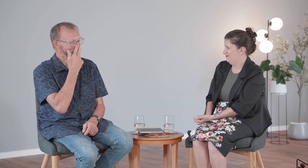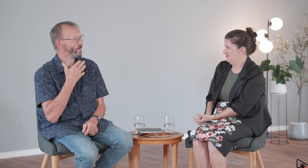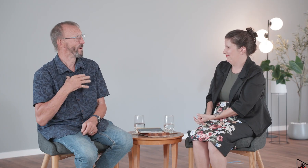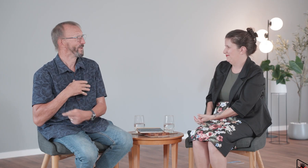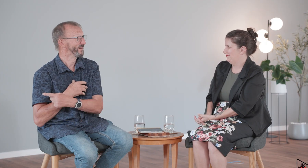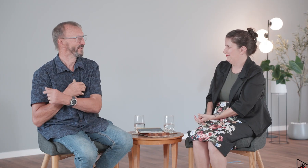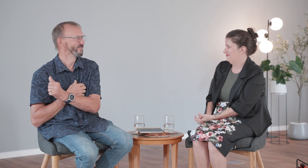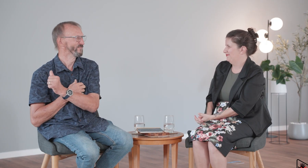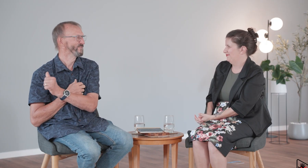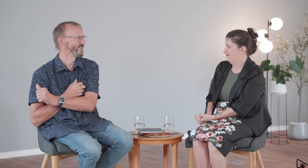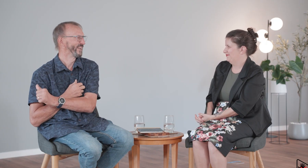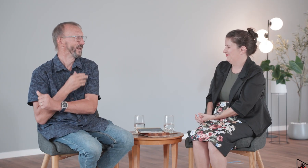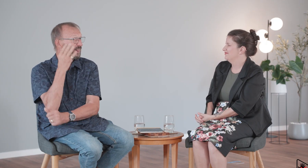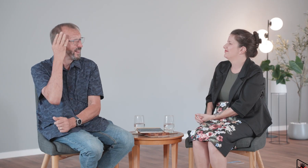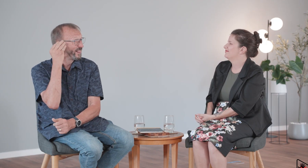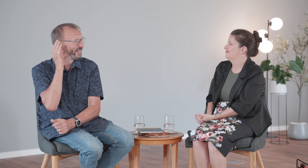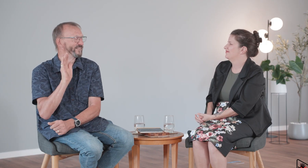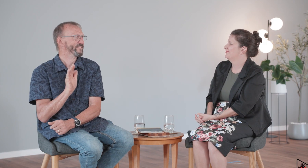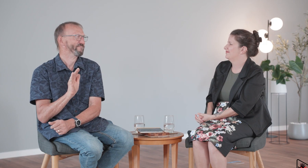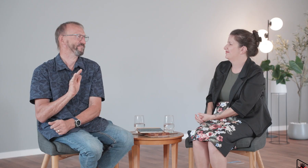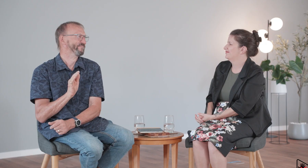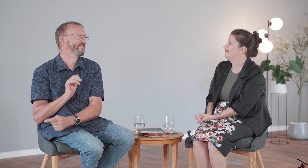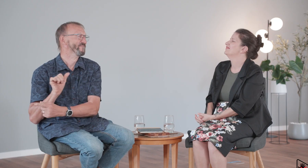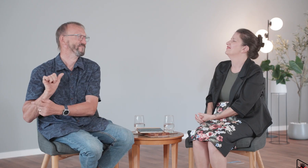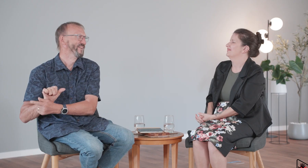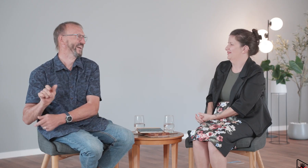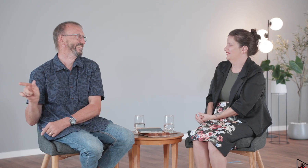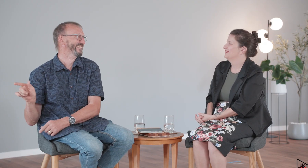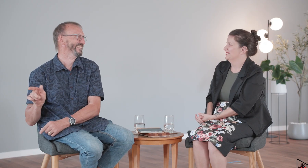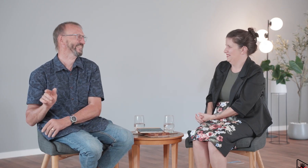and Julie, just the same as us. The old woman was dead, right? She wasn't losing her marbles